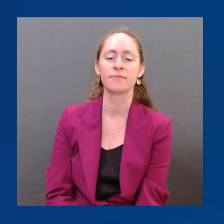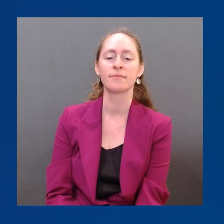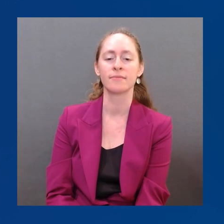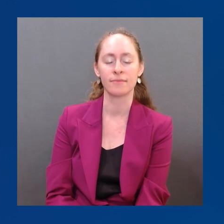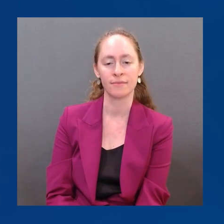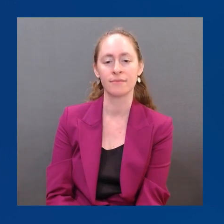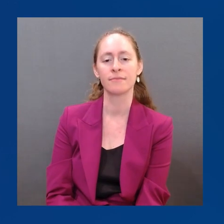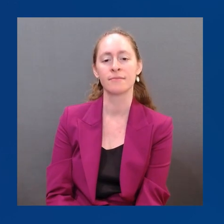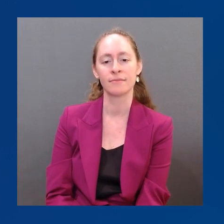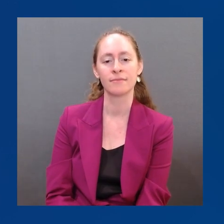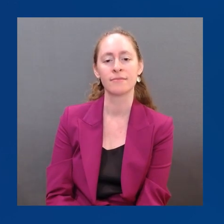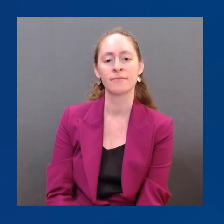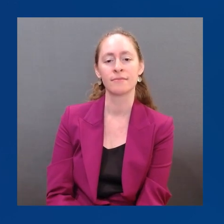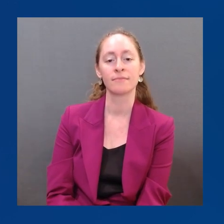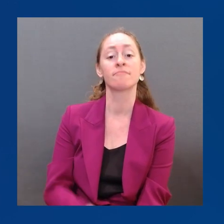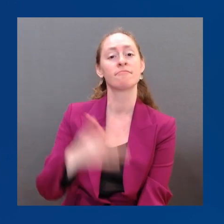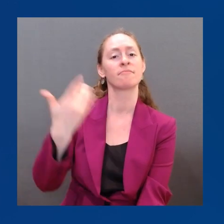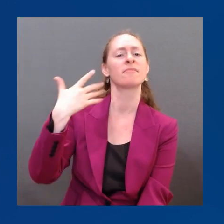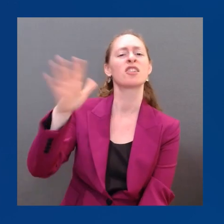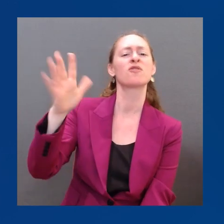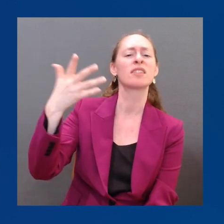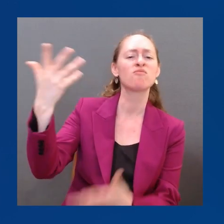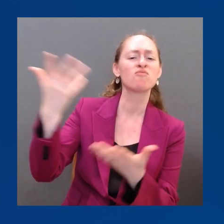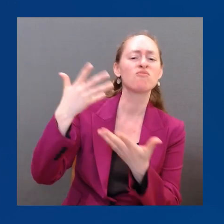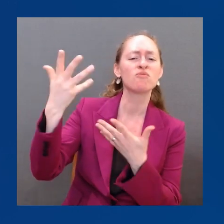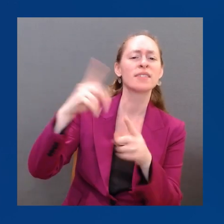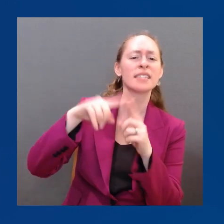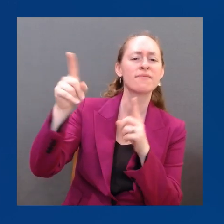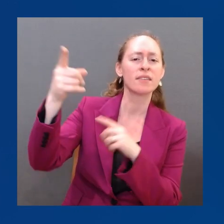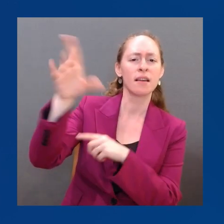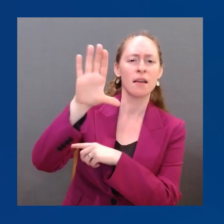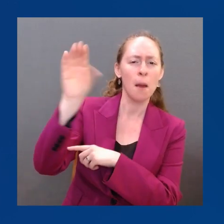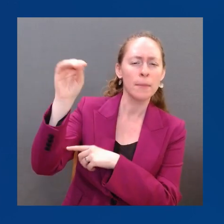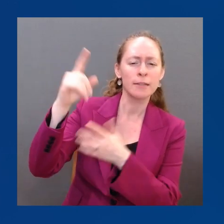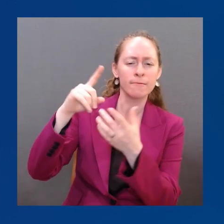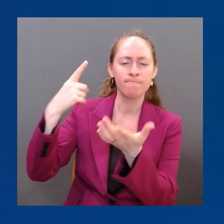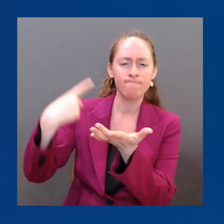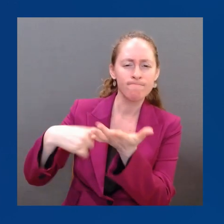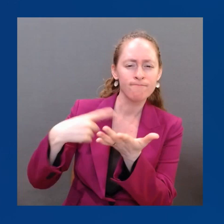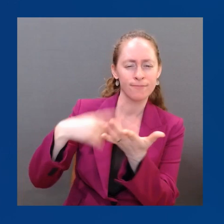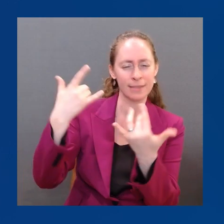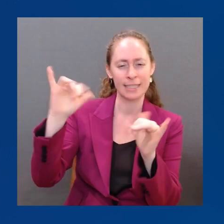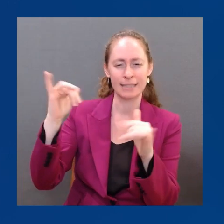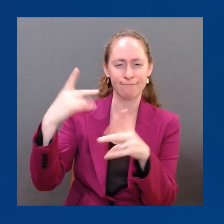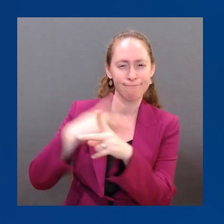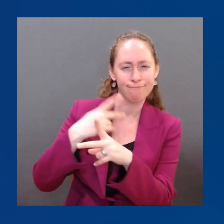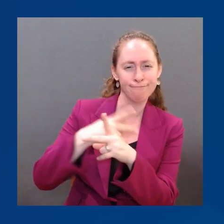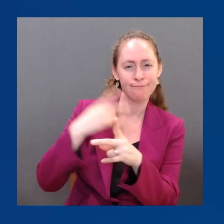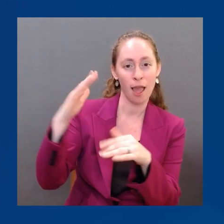But -- but the negotiations around it have not yet begun, partly because we're waiting for resources.